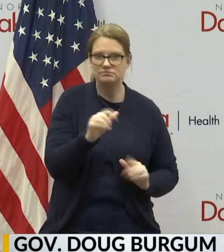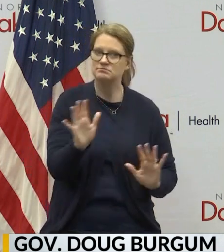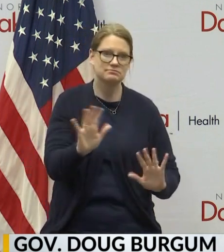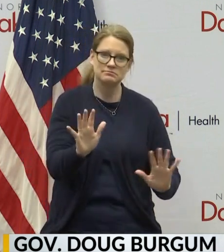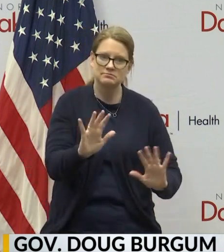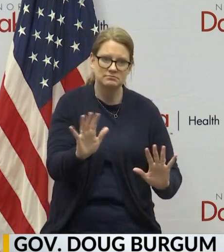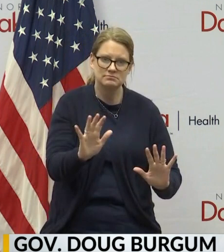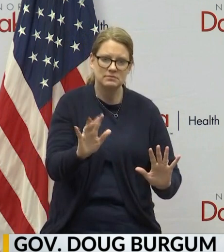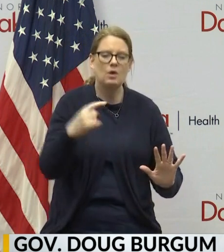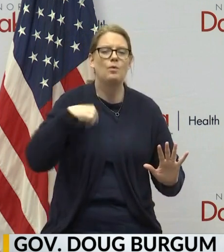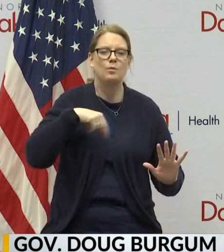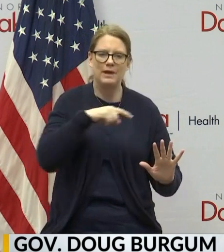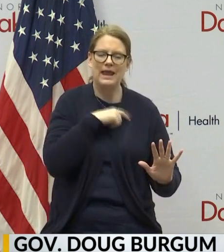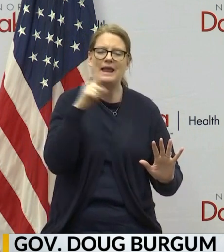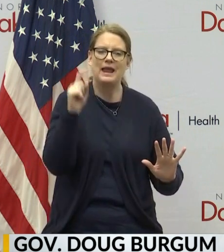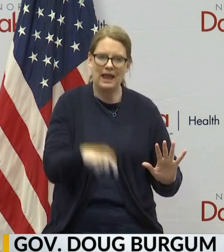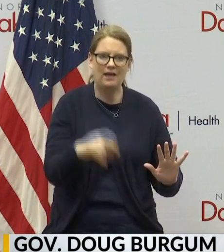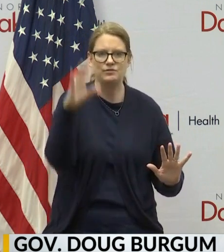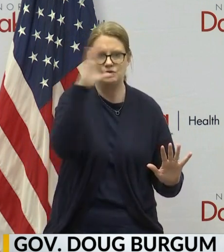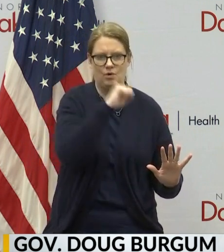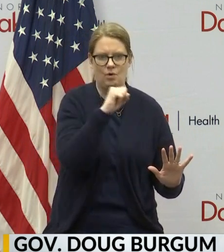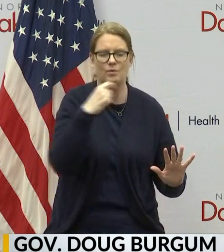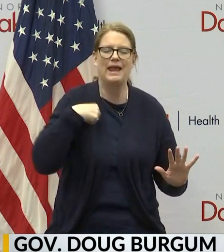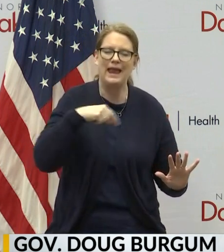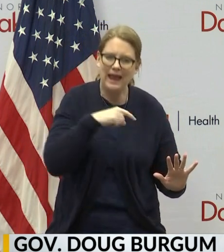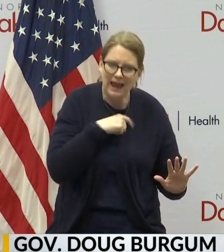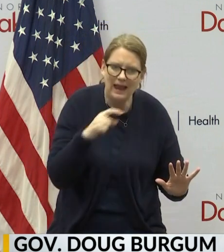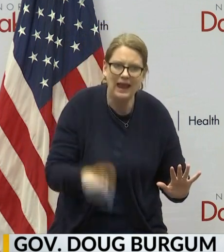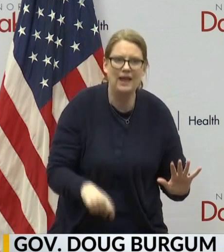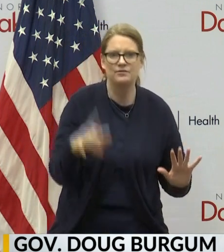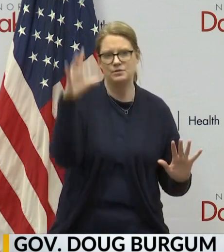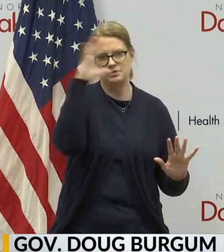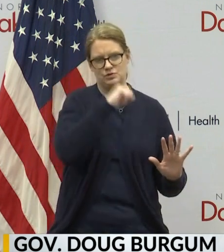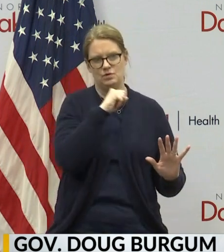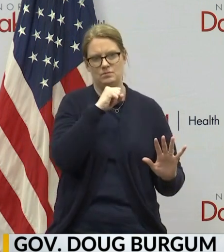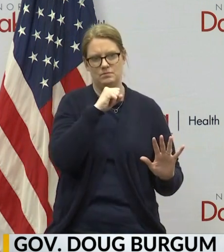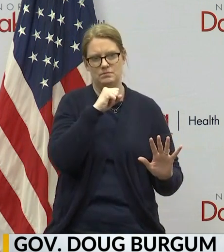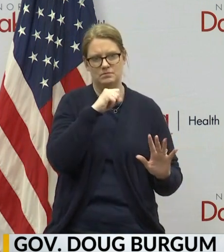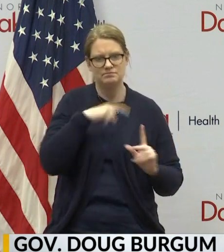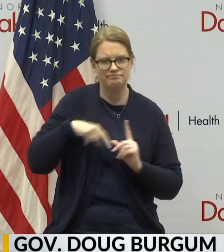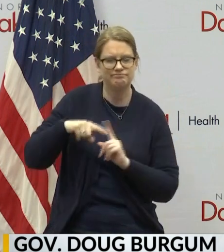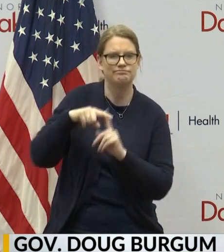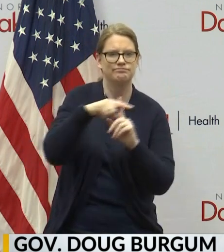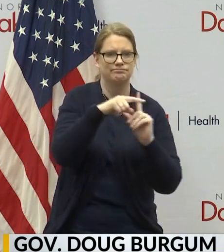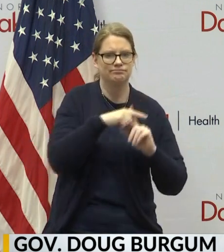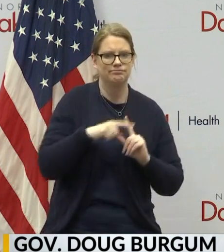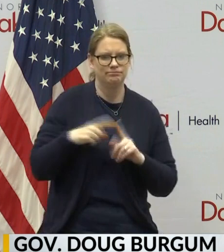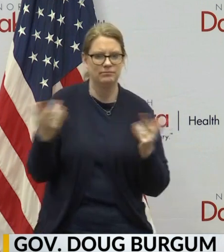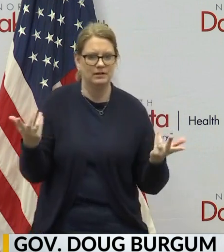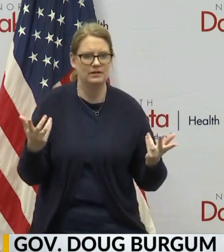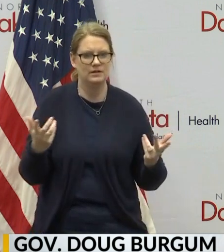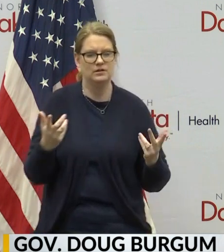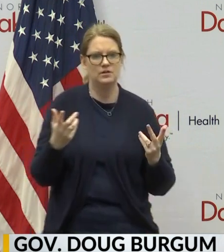SHOW UP AS WESTERN COUNTY, SO WHETHER YOUR COUNTY HAS POSITIVES OR NOT, WE SHOULD ALL PRESUME THERE ARE MORE POSITIVES